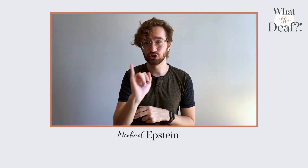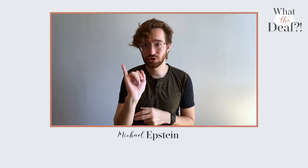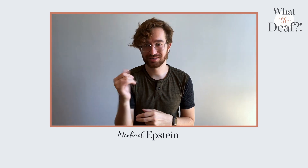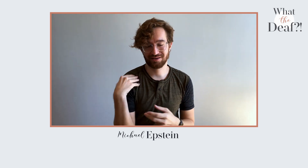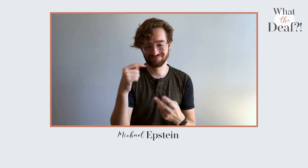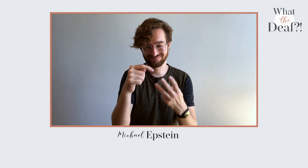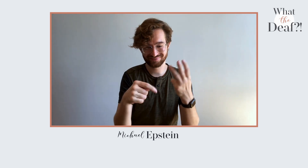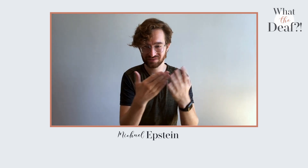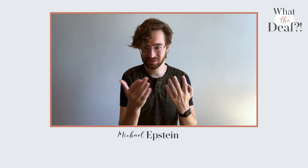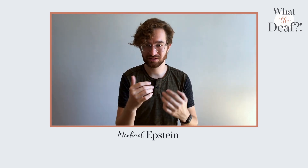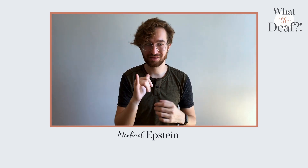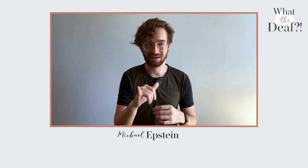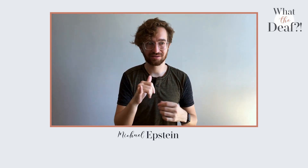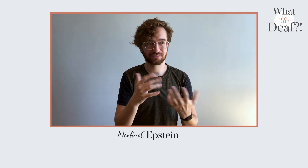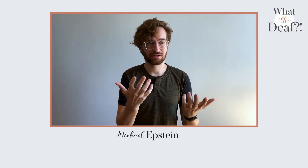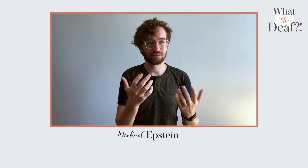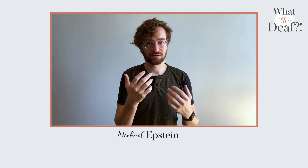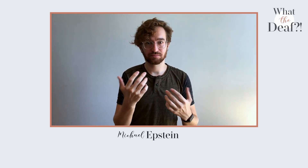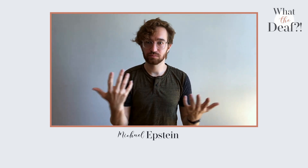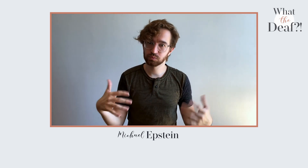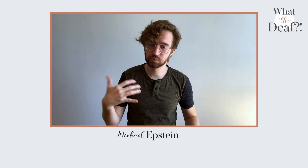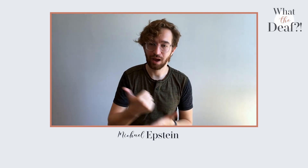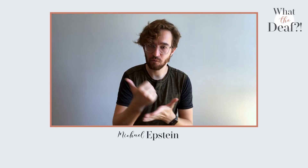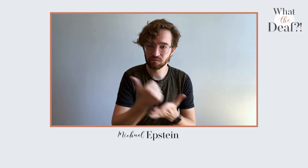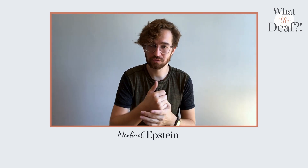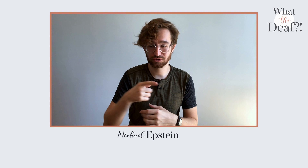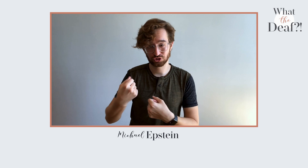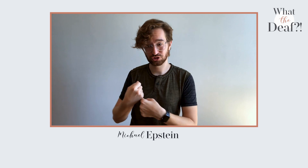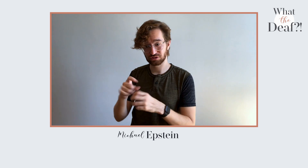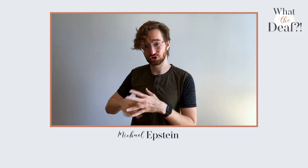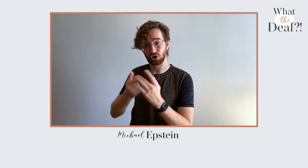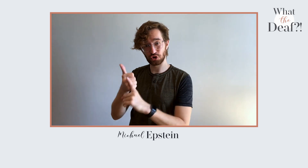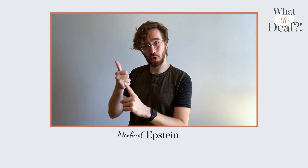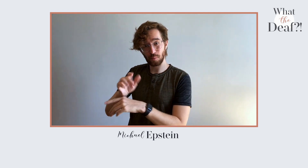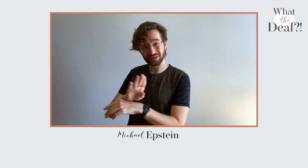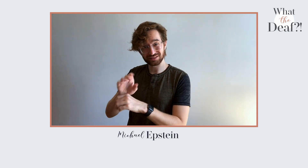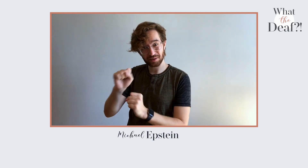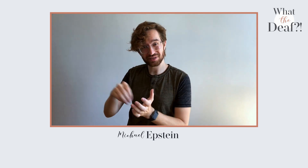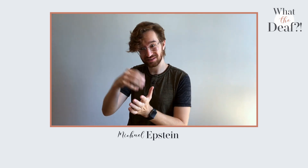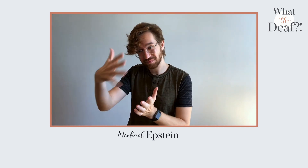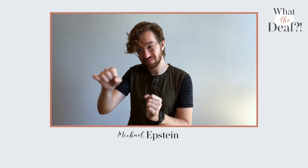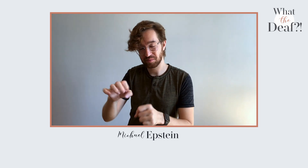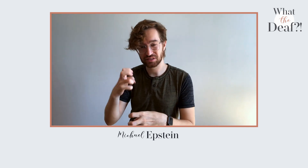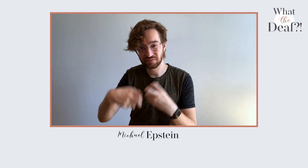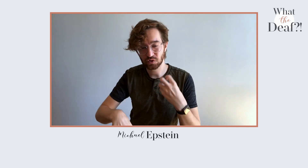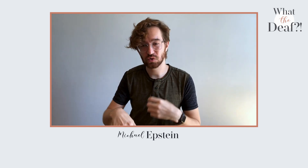You have insurance, you have other benefits, and that's incredibly helpful. Think about wanting to start up your own business. It can be really difficult